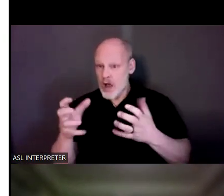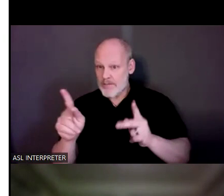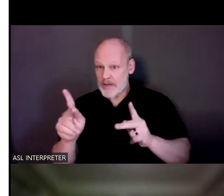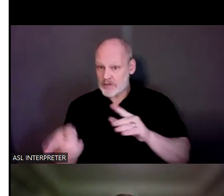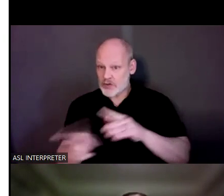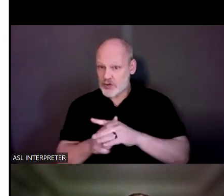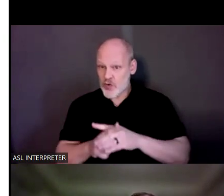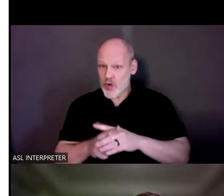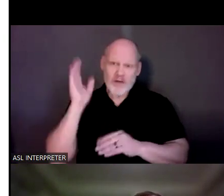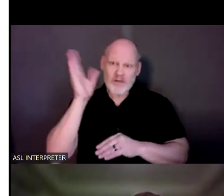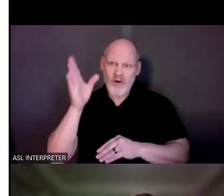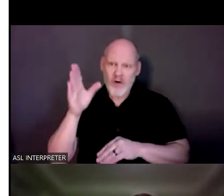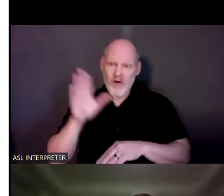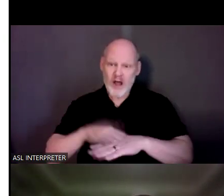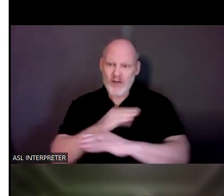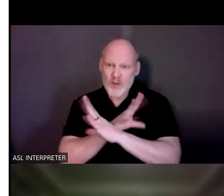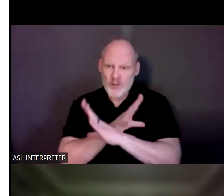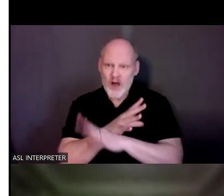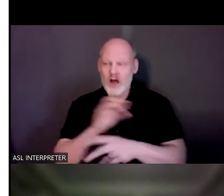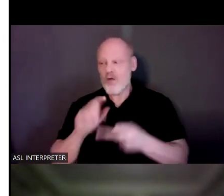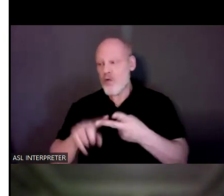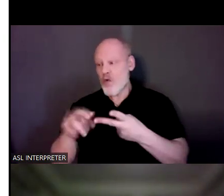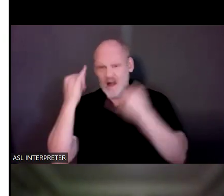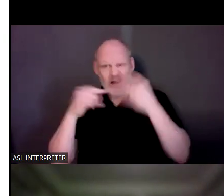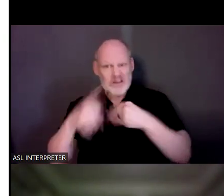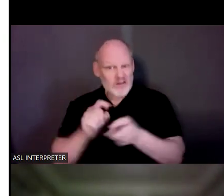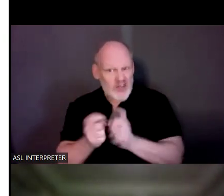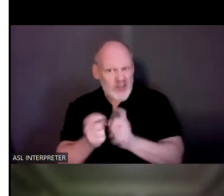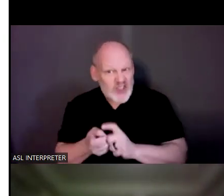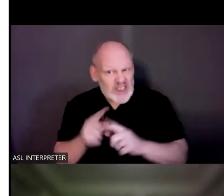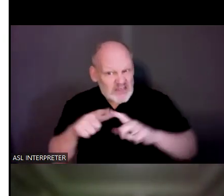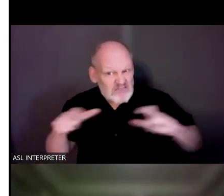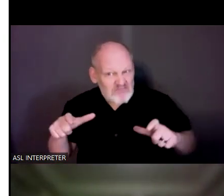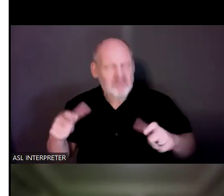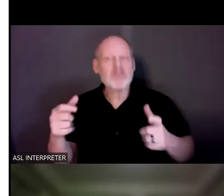want to make suggestions about changes we could make we really want to hear from you and um it